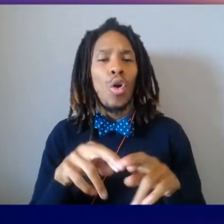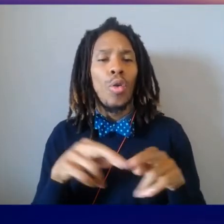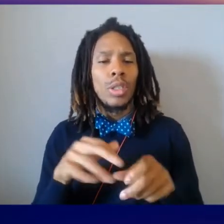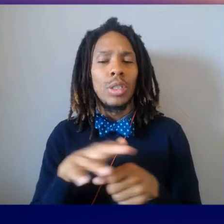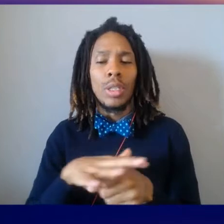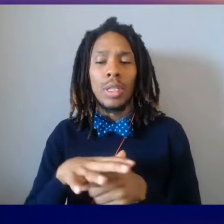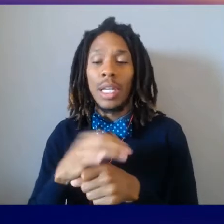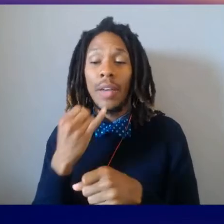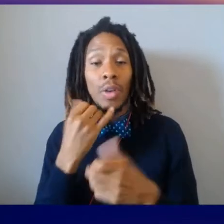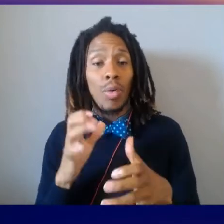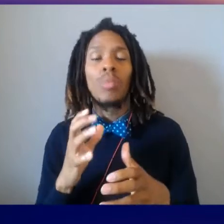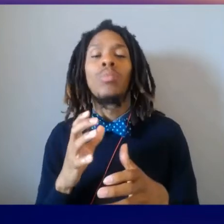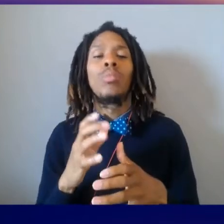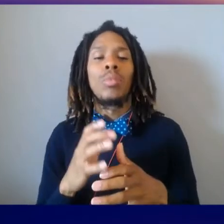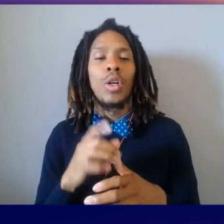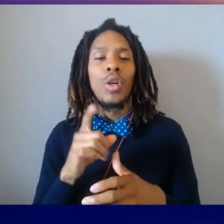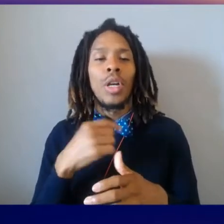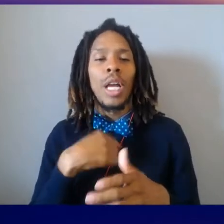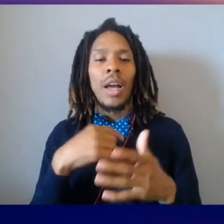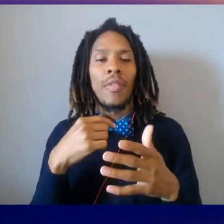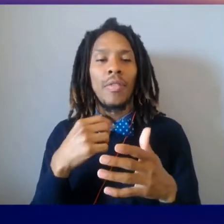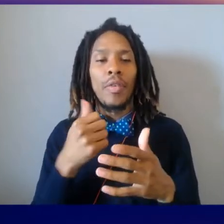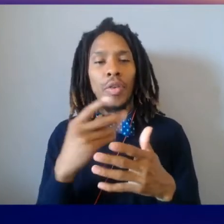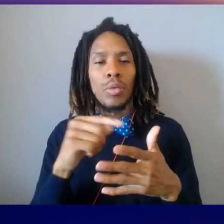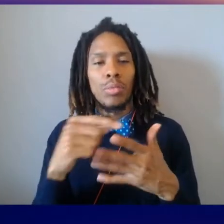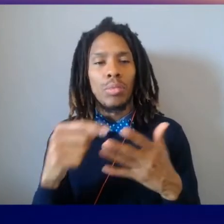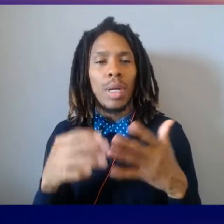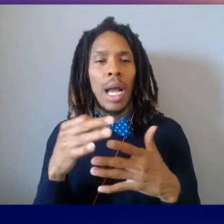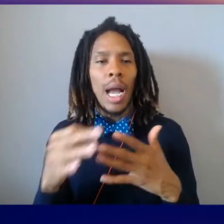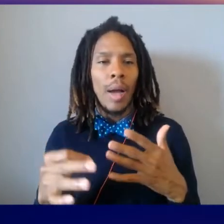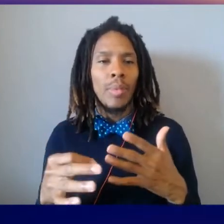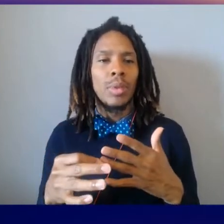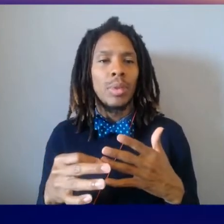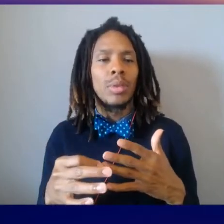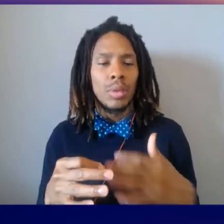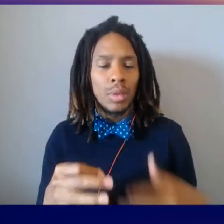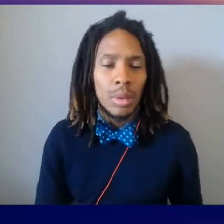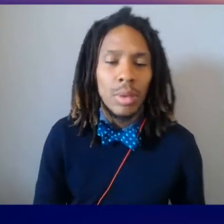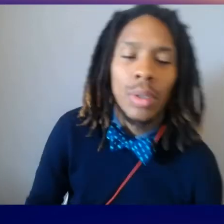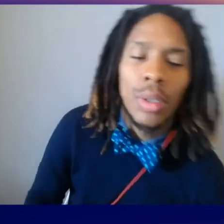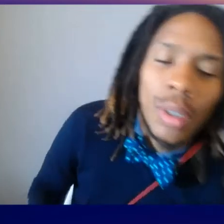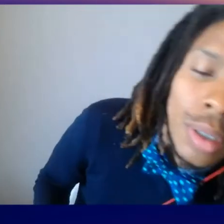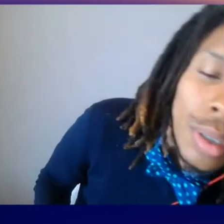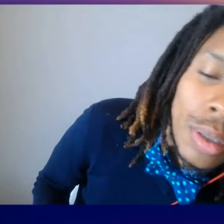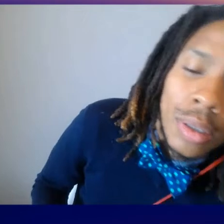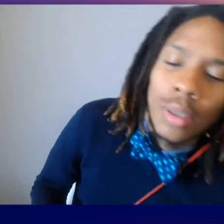you actually have to check a couple of options, right, to exclude them. So, very easily, with very minimal effort,